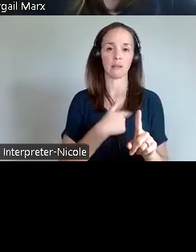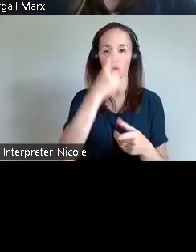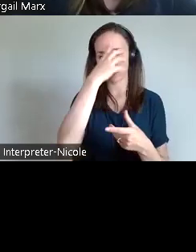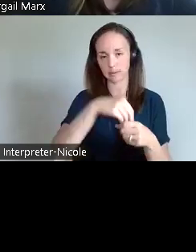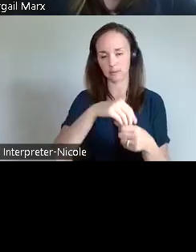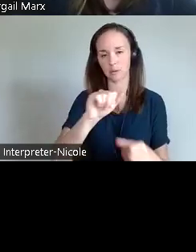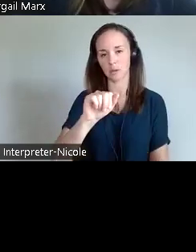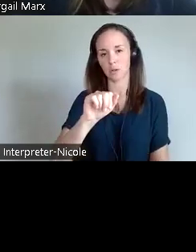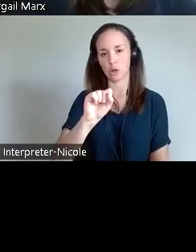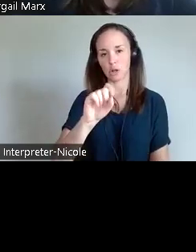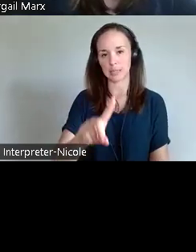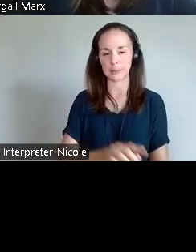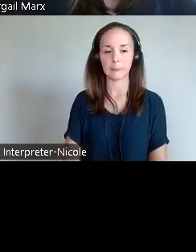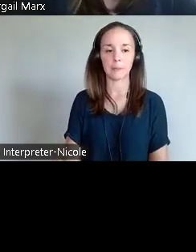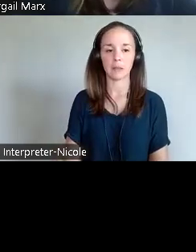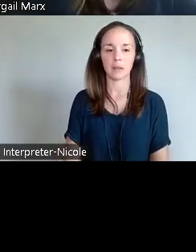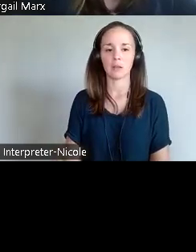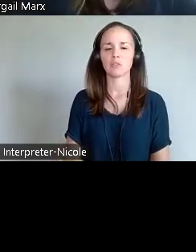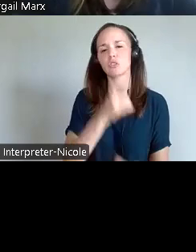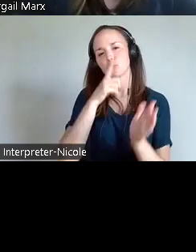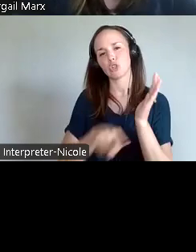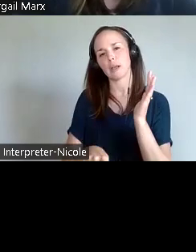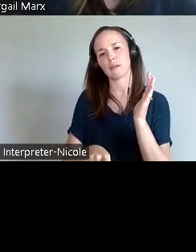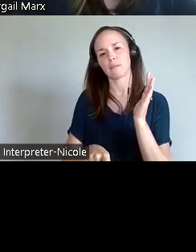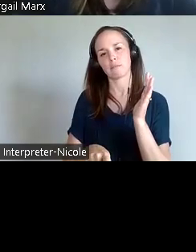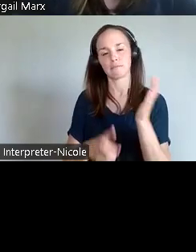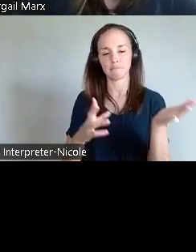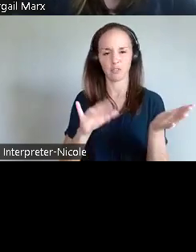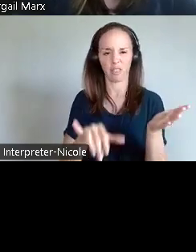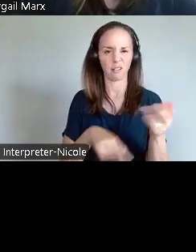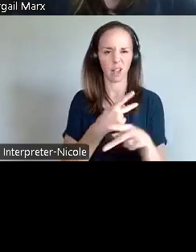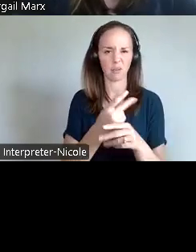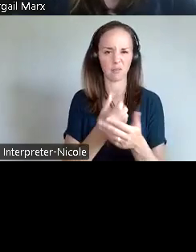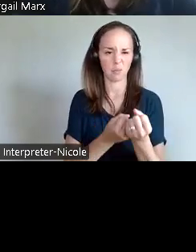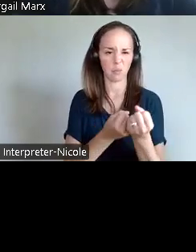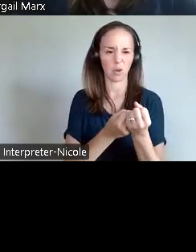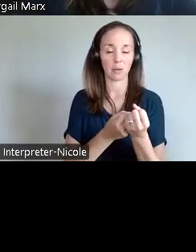So checking for those kinds of supports. For adults, there are also often non-profit